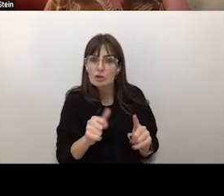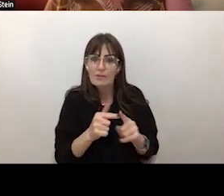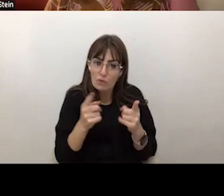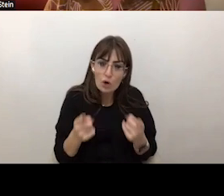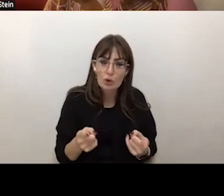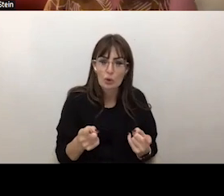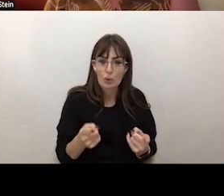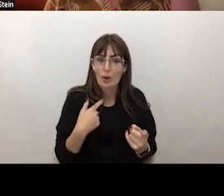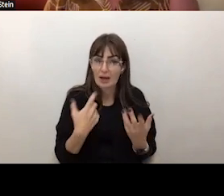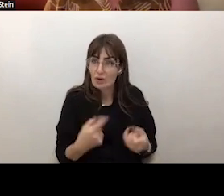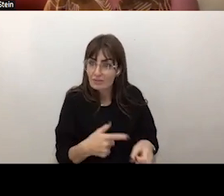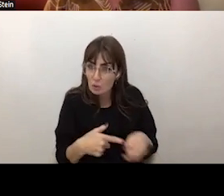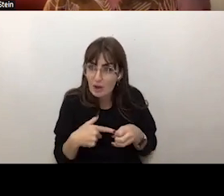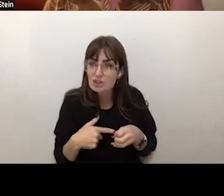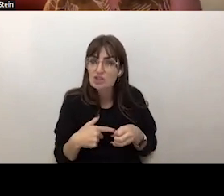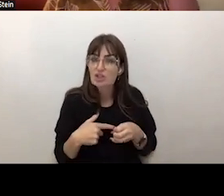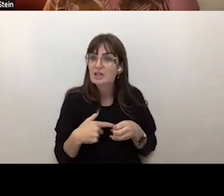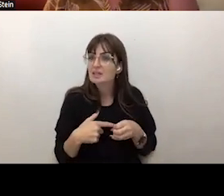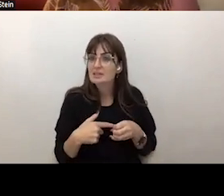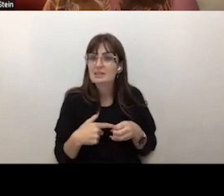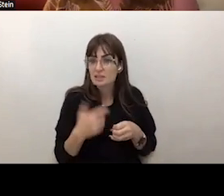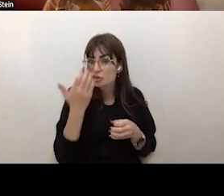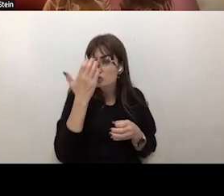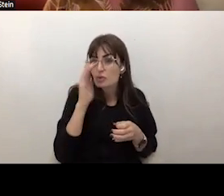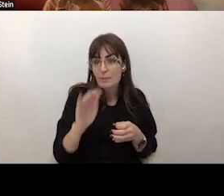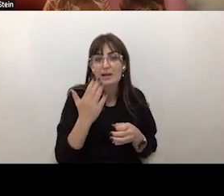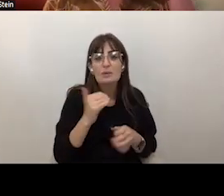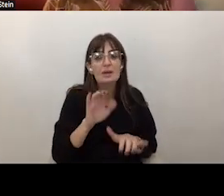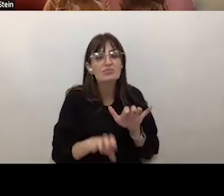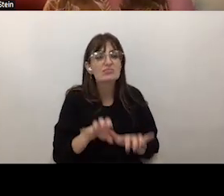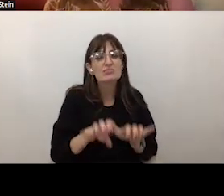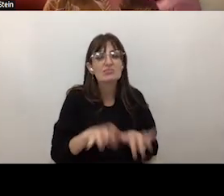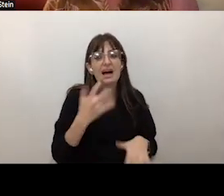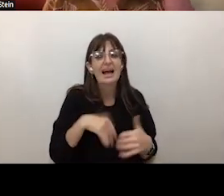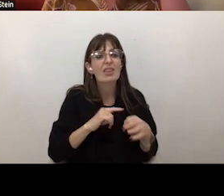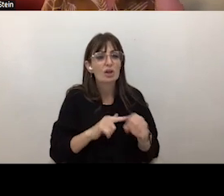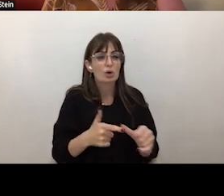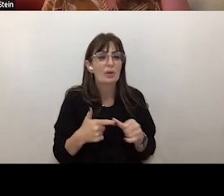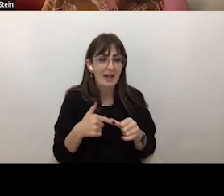and you have questions, I just want to remind you, please pop any questions in the Q&A box. I would